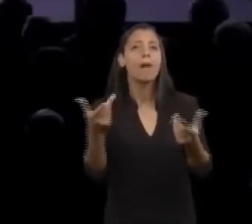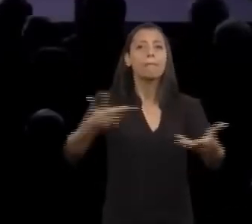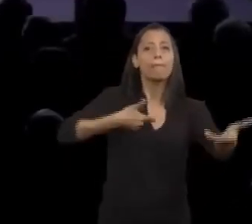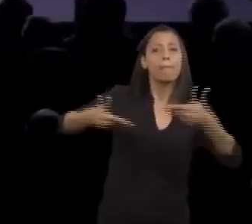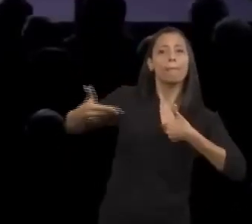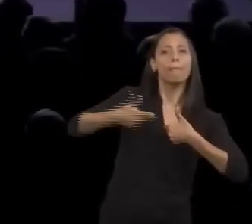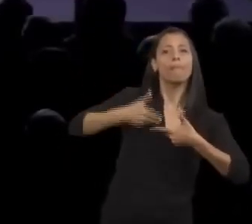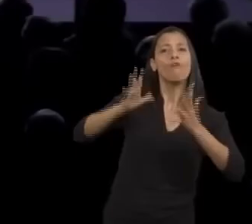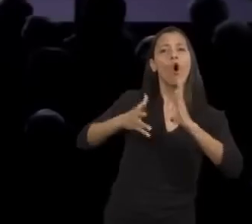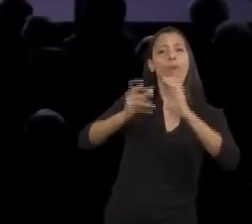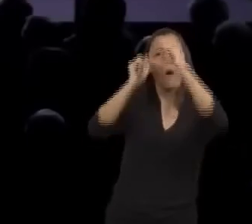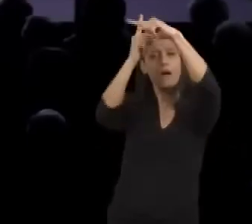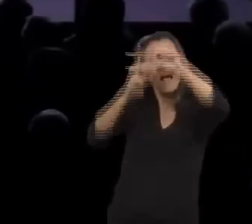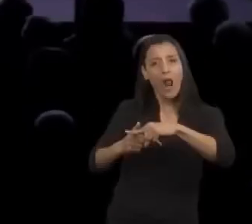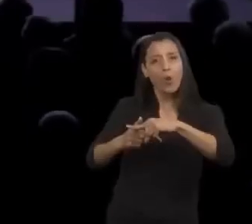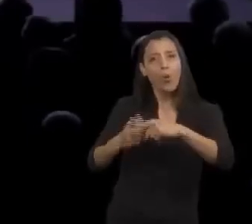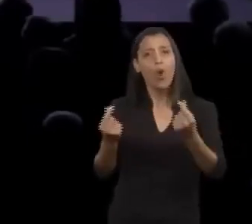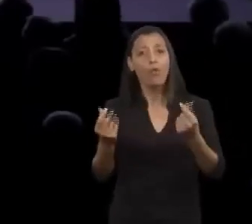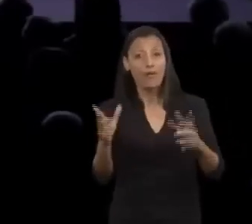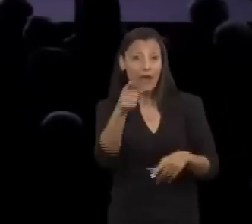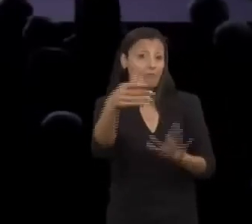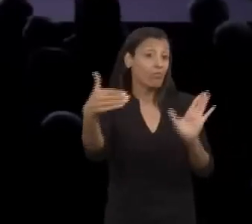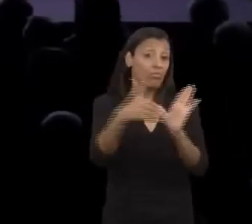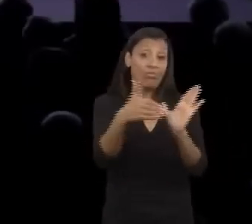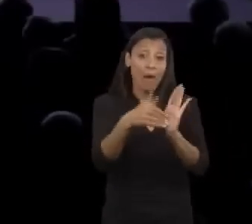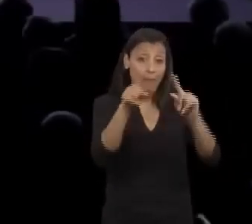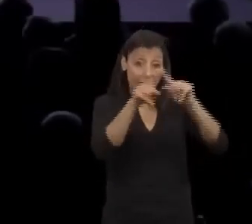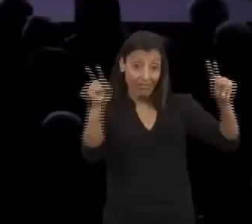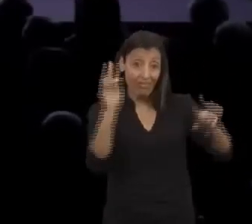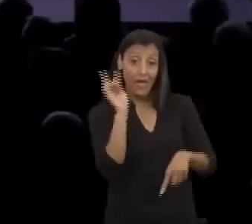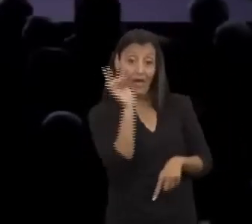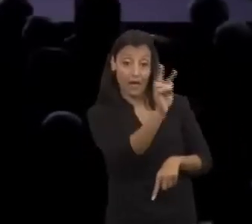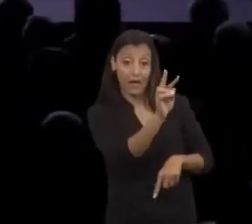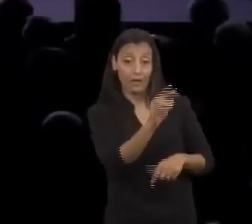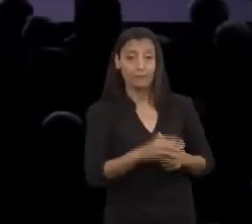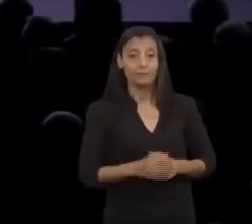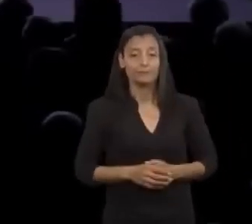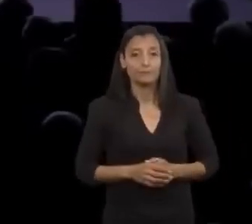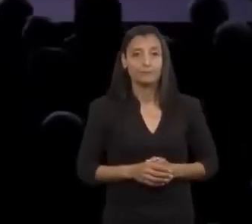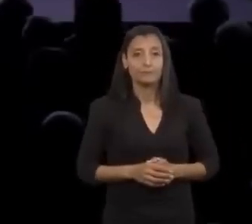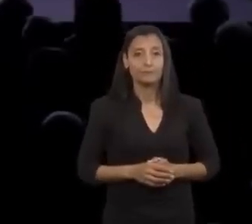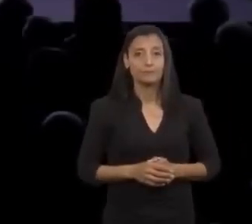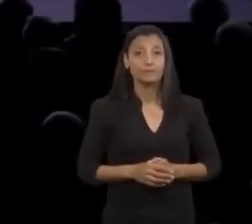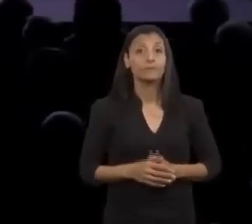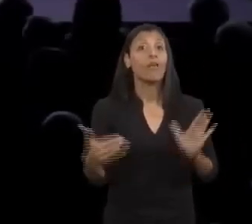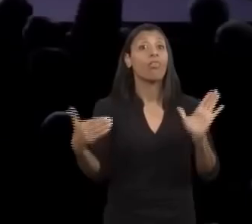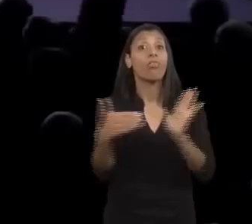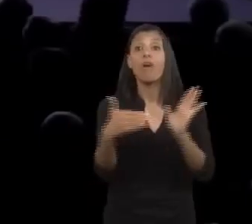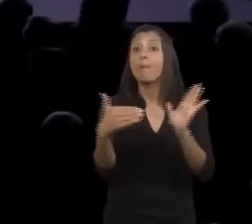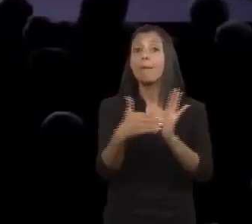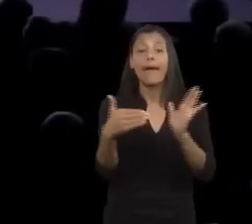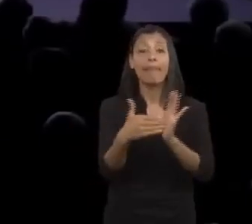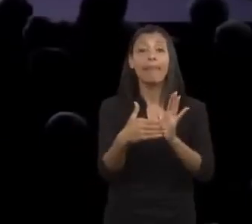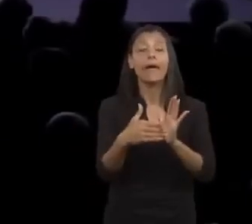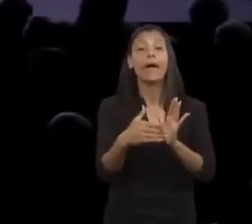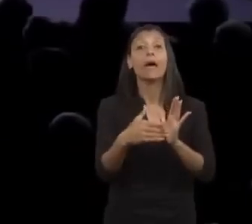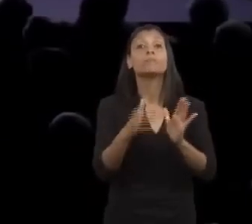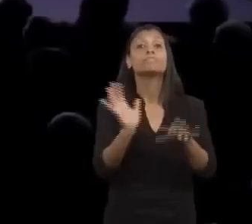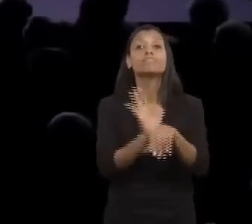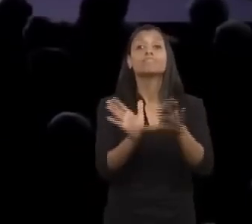which depend positively on the income and negatively on the interest rate.